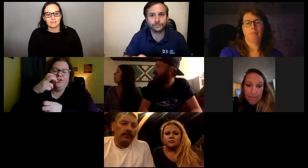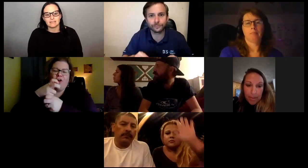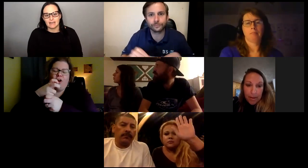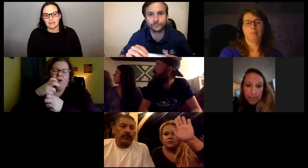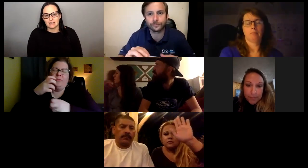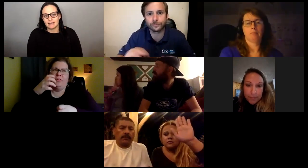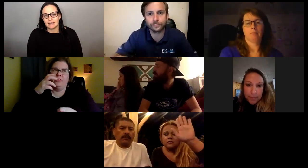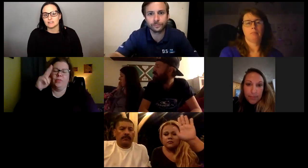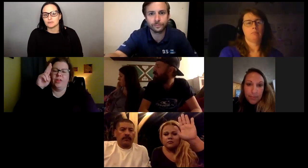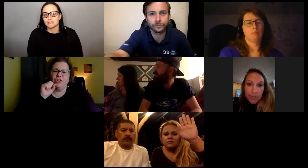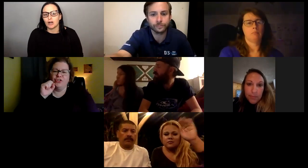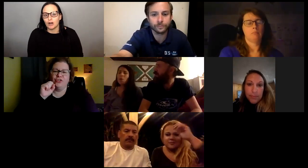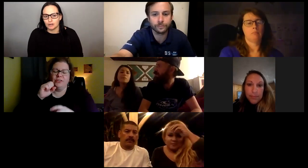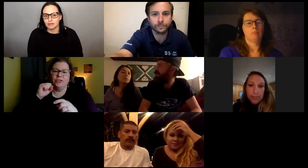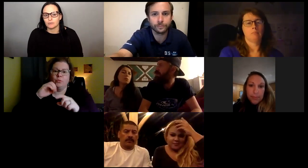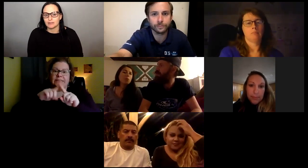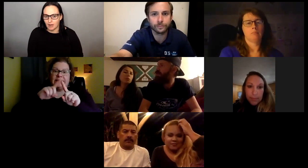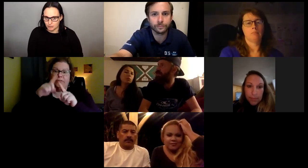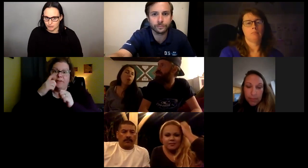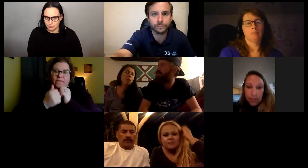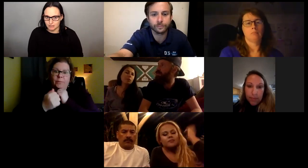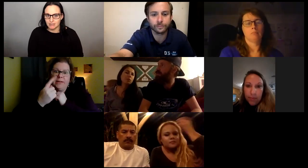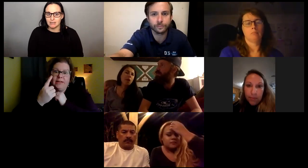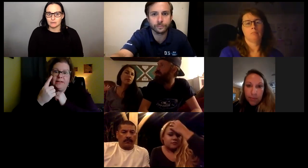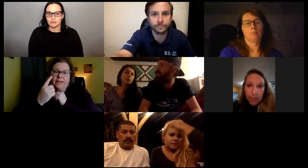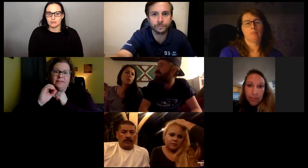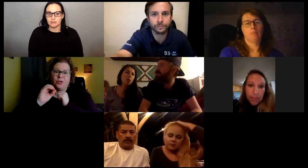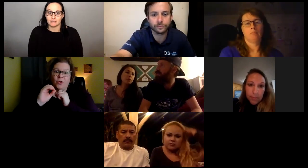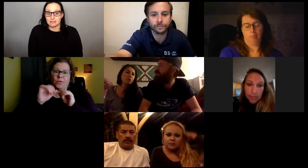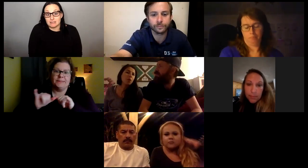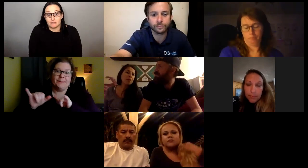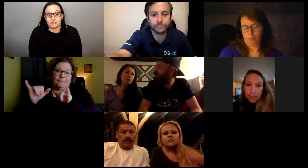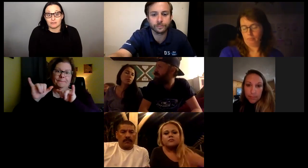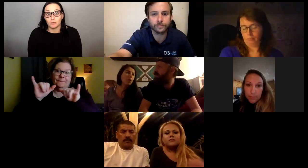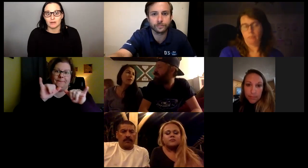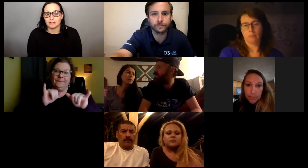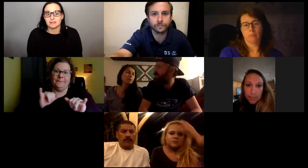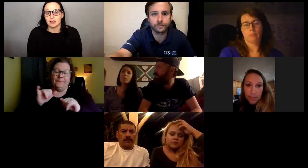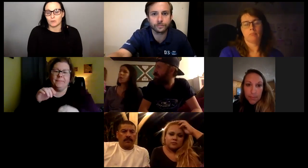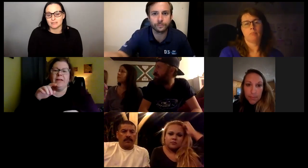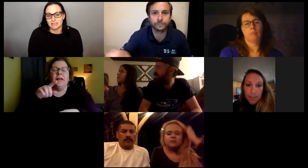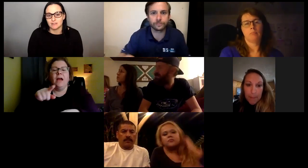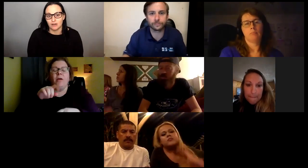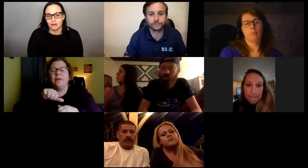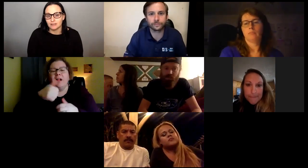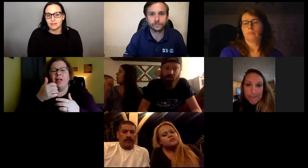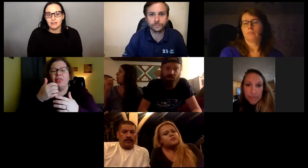yeah and it's really hard with ushers with the different it's different for